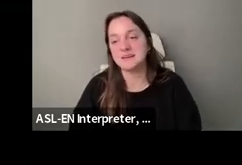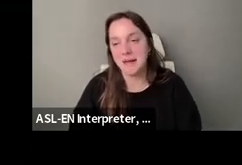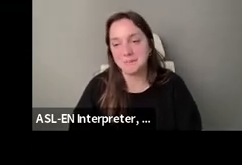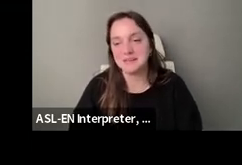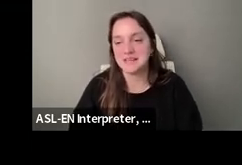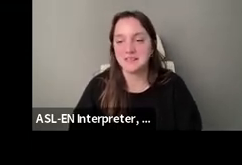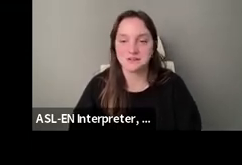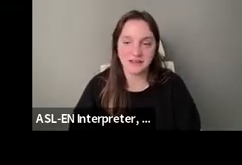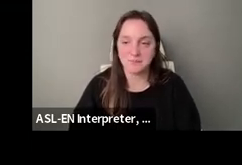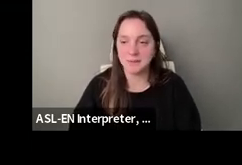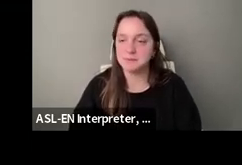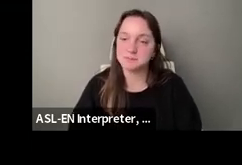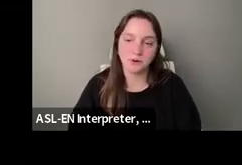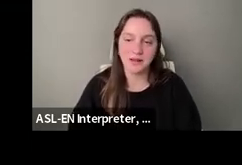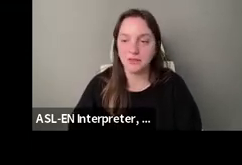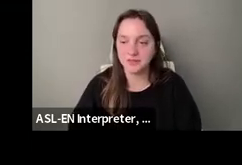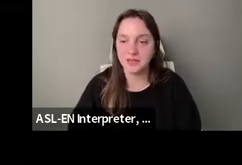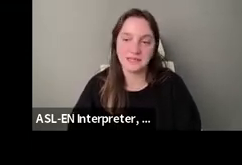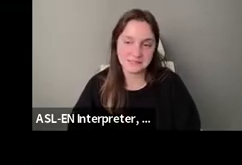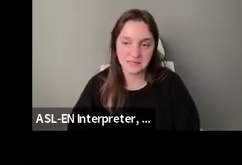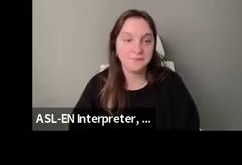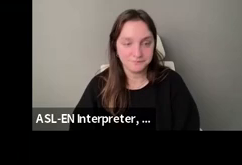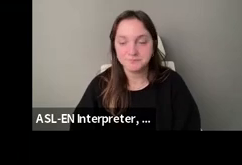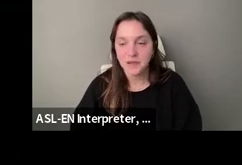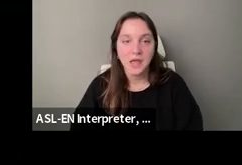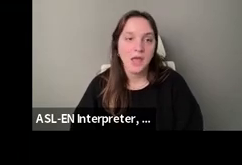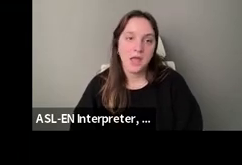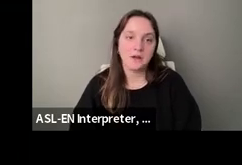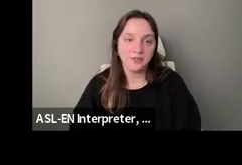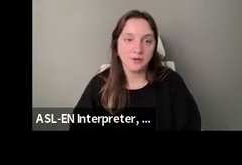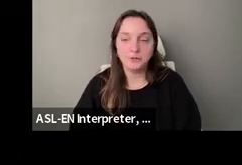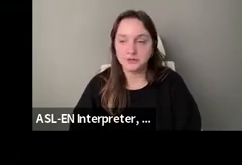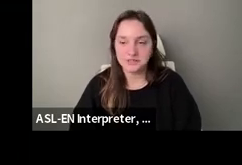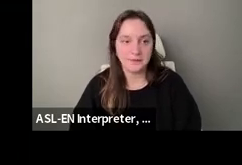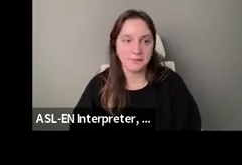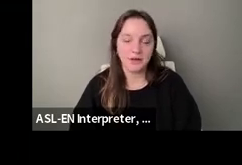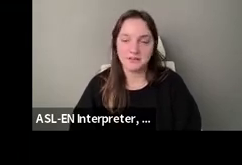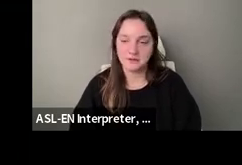misunderstandings. Her second baby was born healthy and easy. Another real-world example has to do with parental rights.